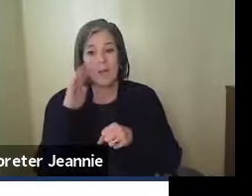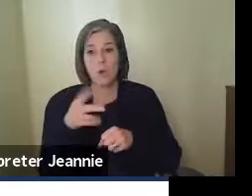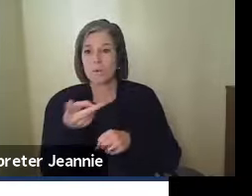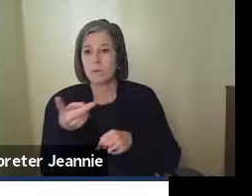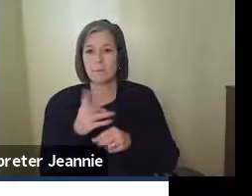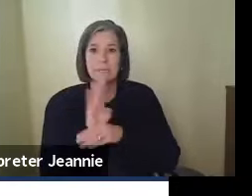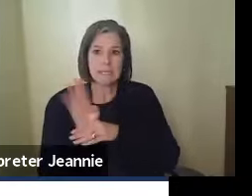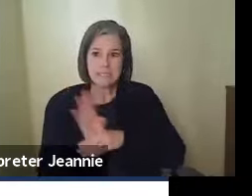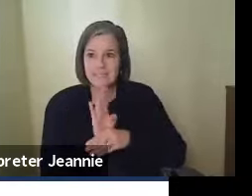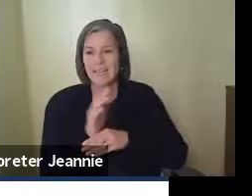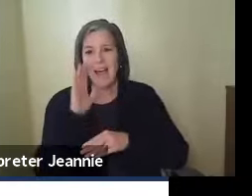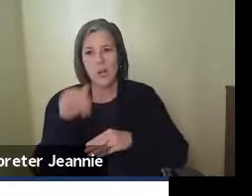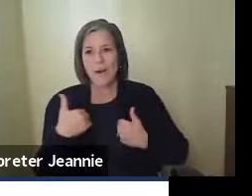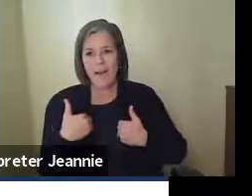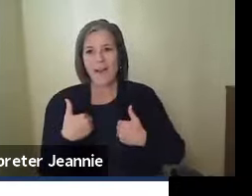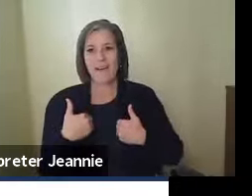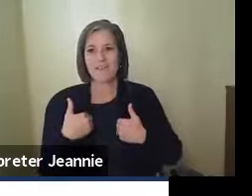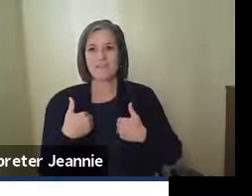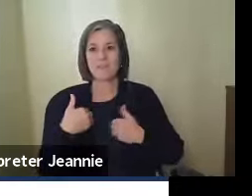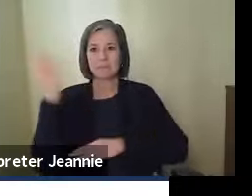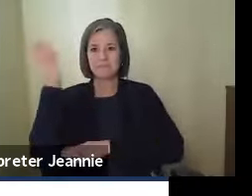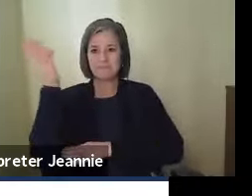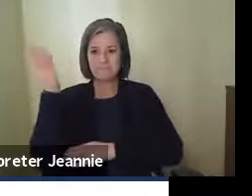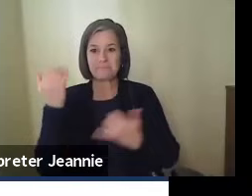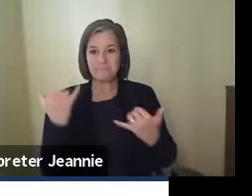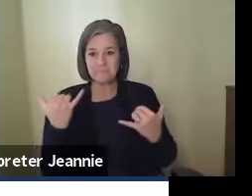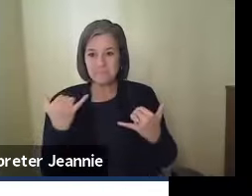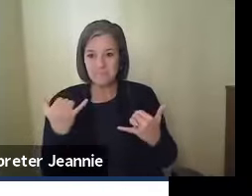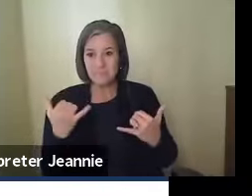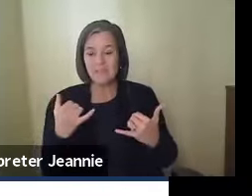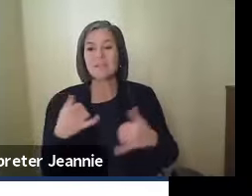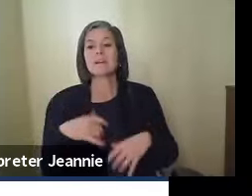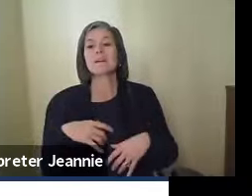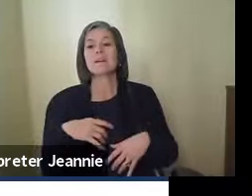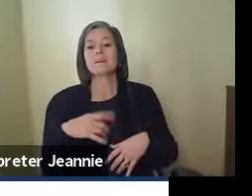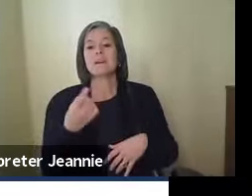There is a press conference going on right now, Dr. Fiscus, so we will finish up here